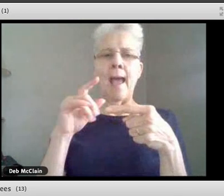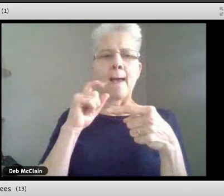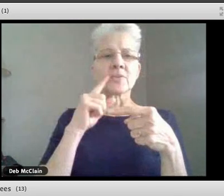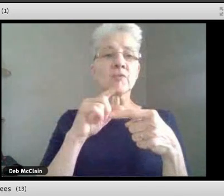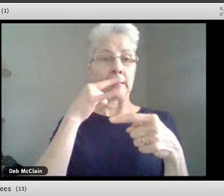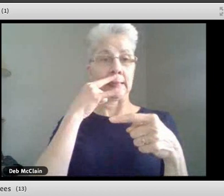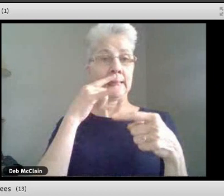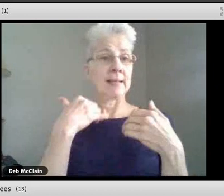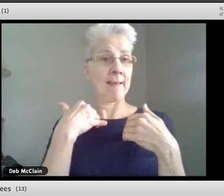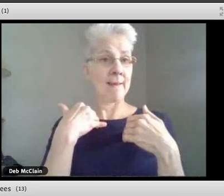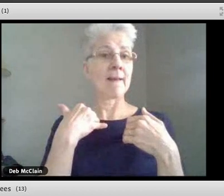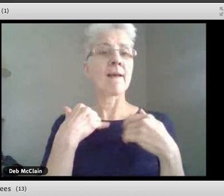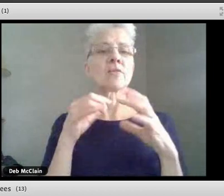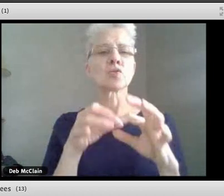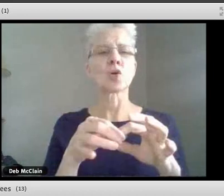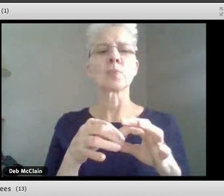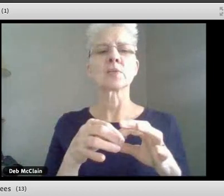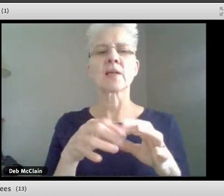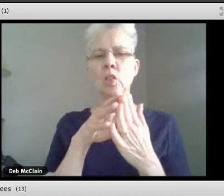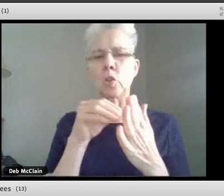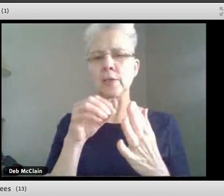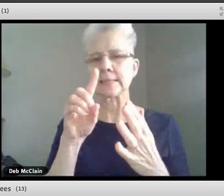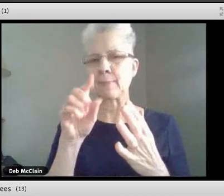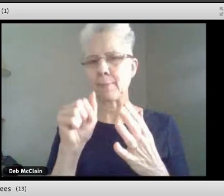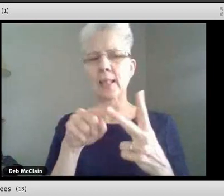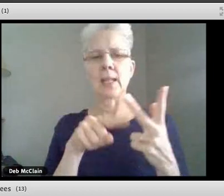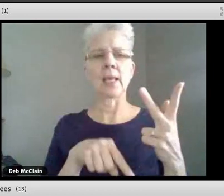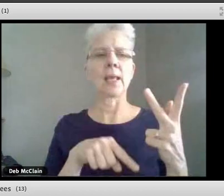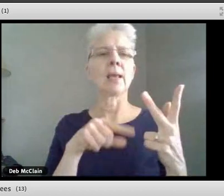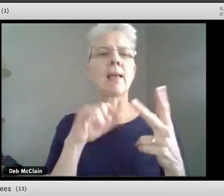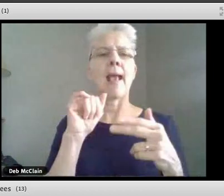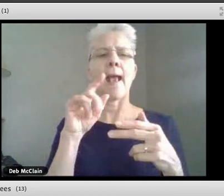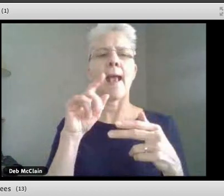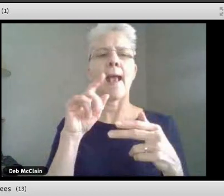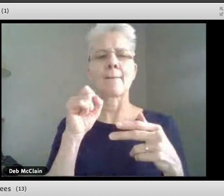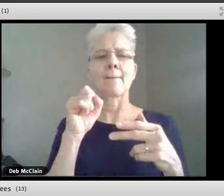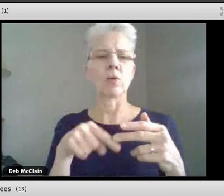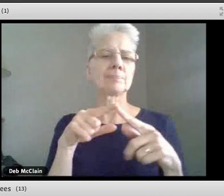some apps for people who have autism and can't talk.